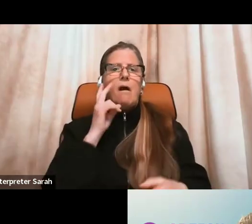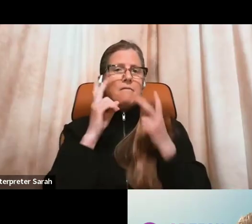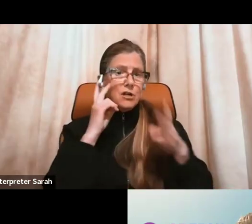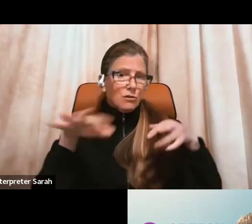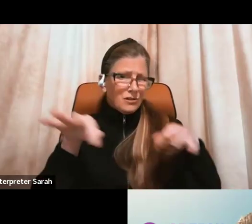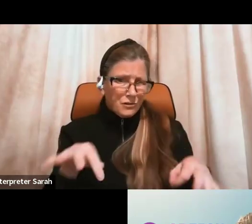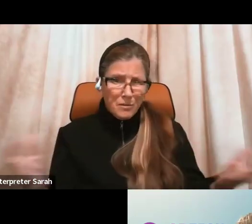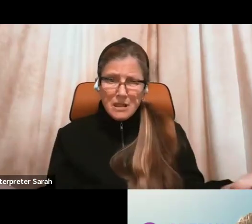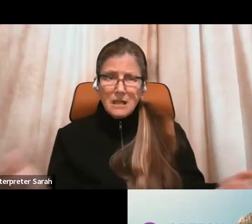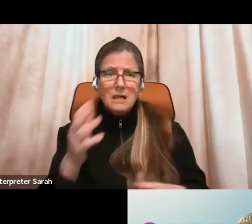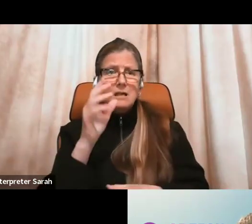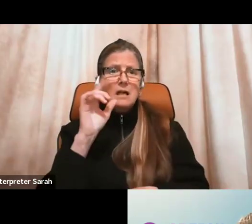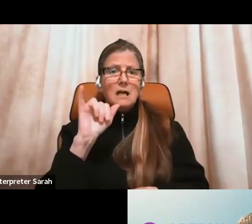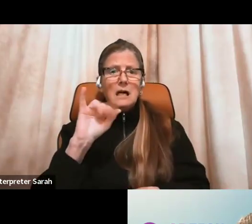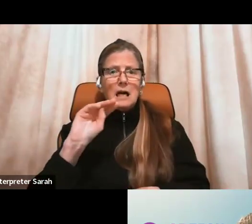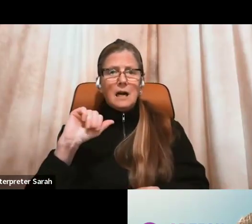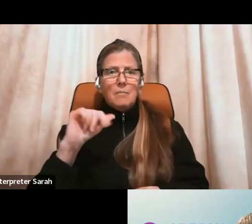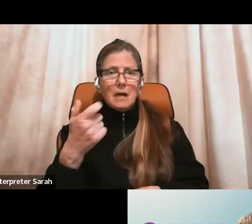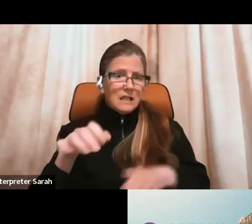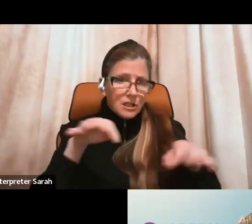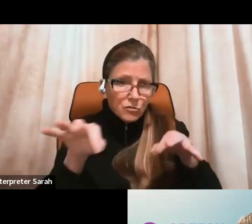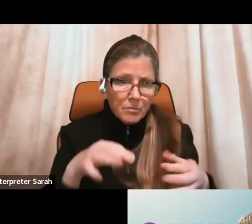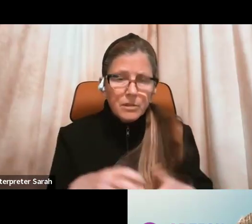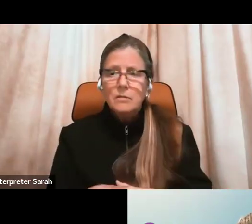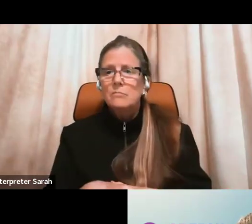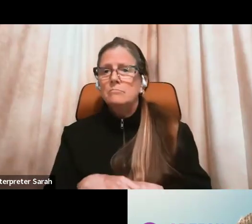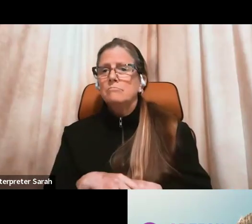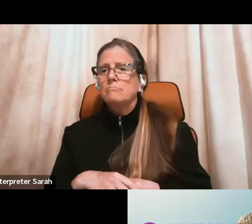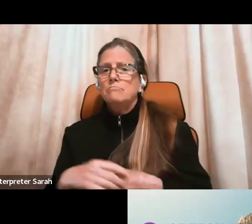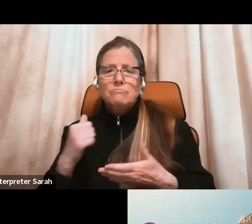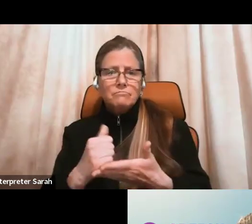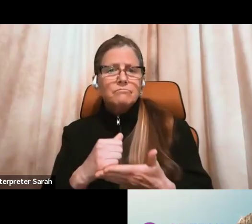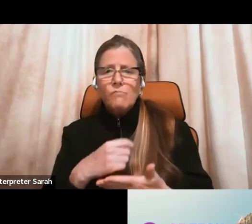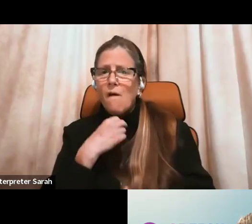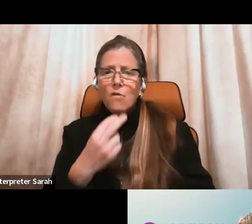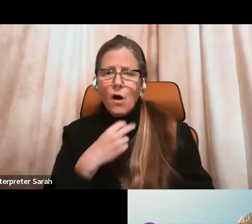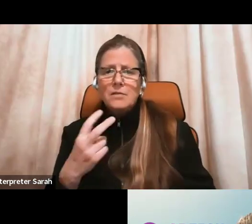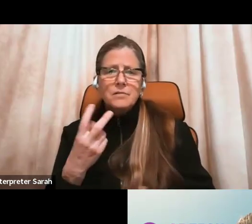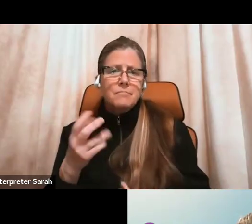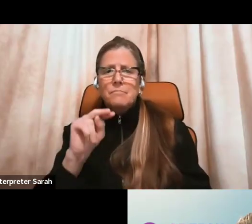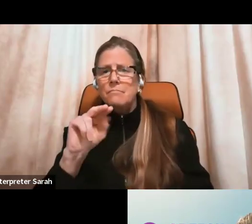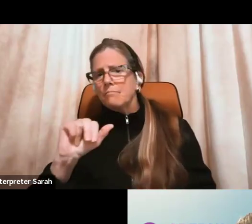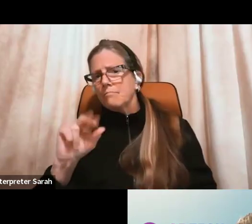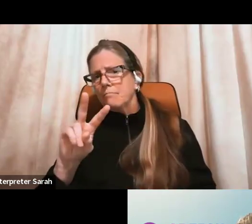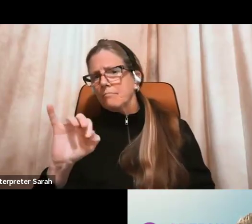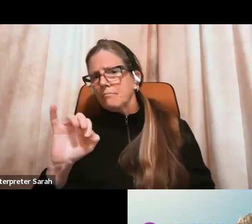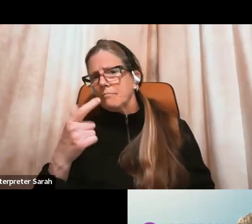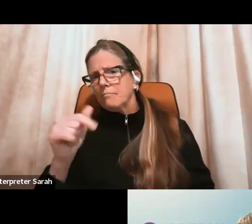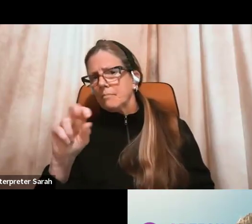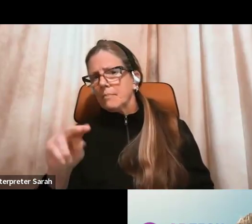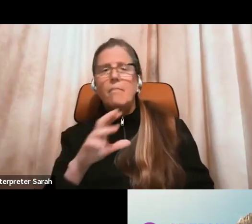image descriptions. Also, assisting with voice navigation and conversational support with AAC